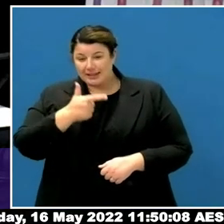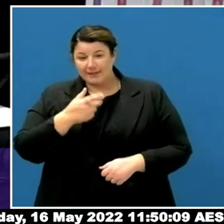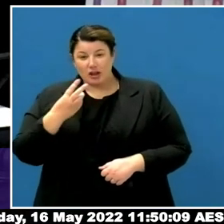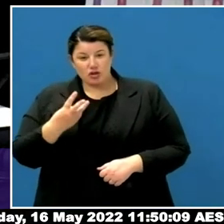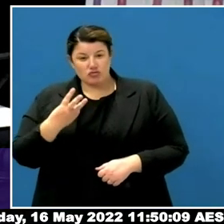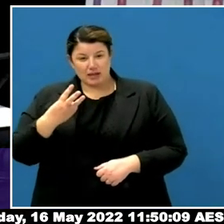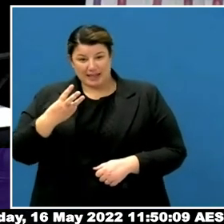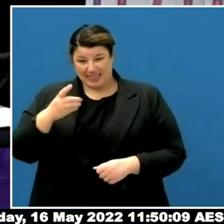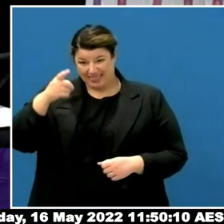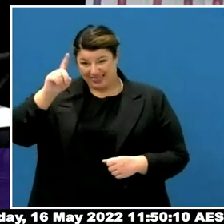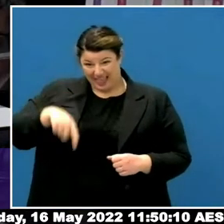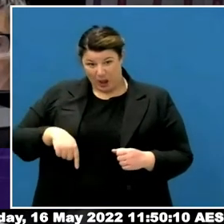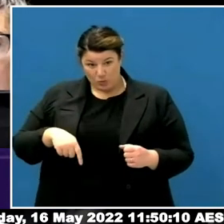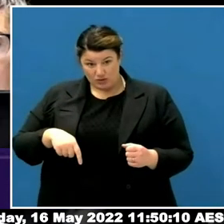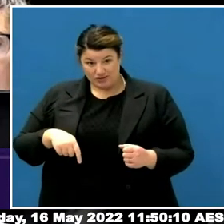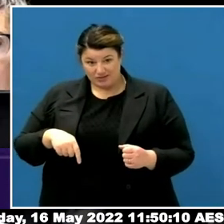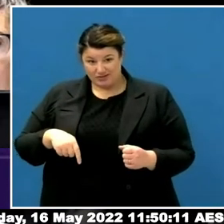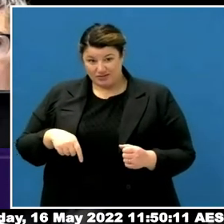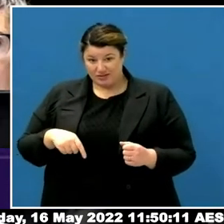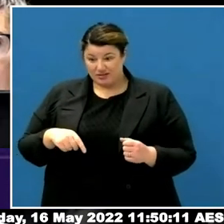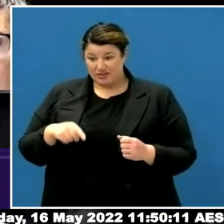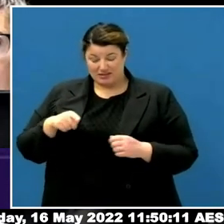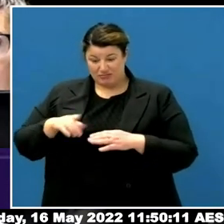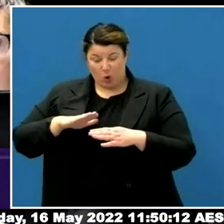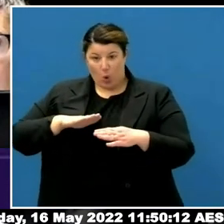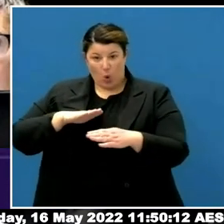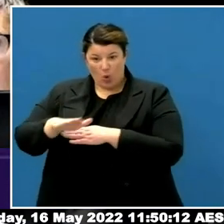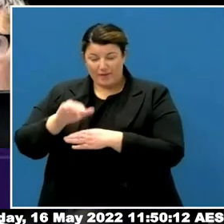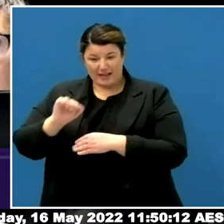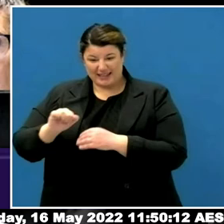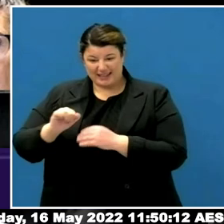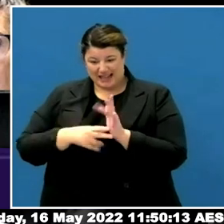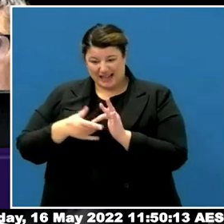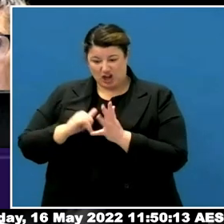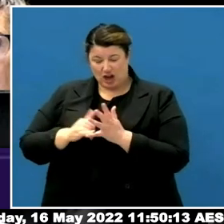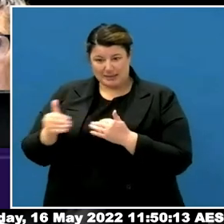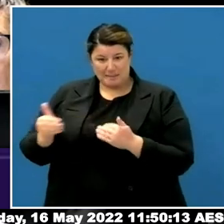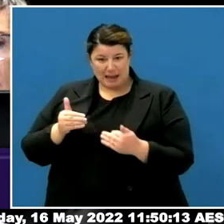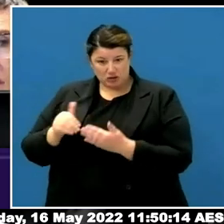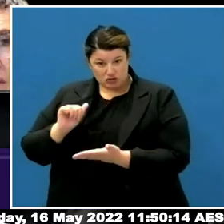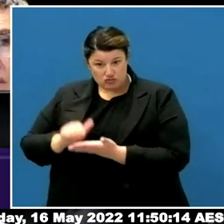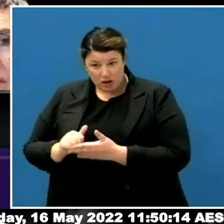I think you said that at the time it exceeded his NDIS plan? Yes.